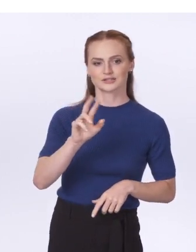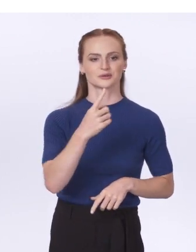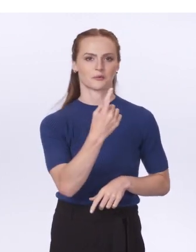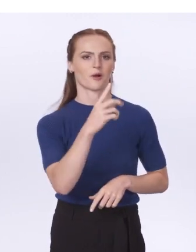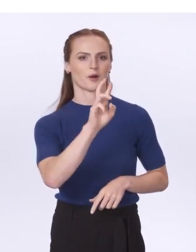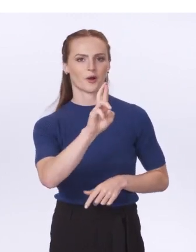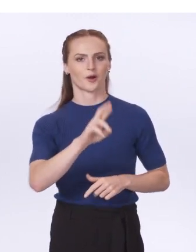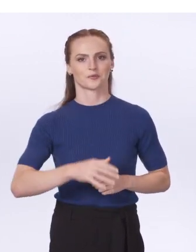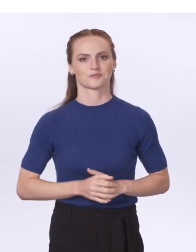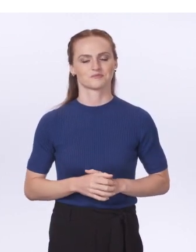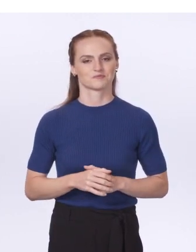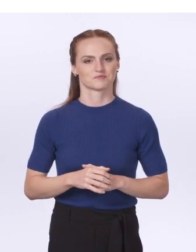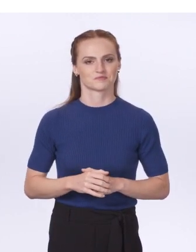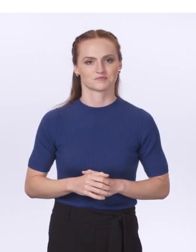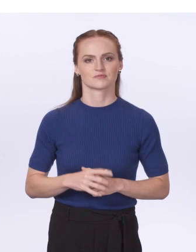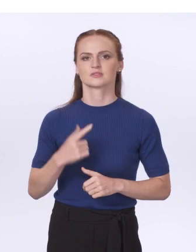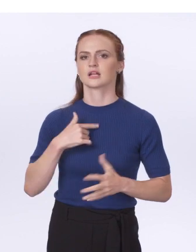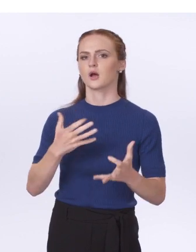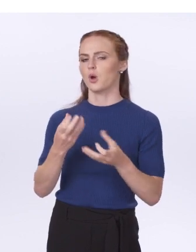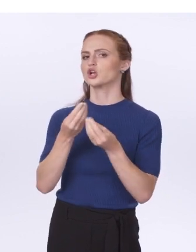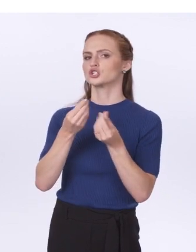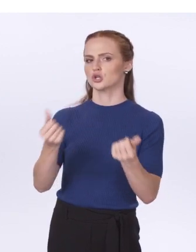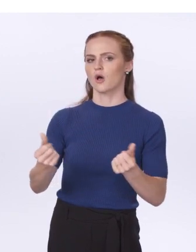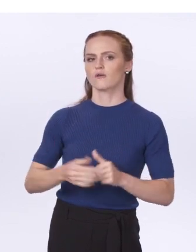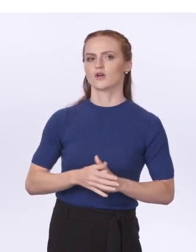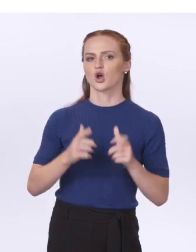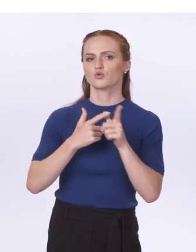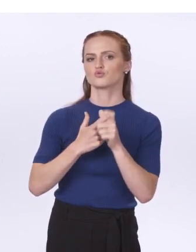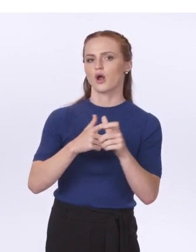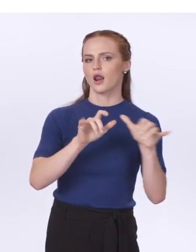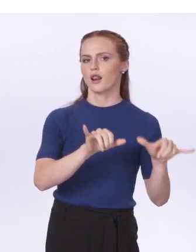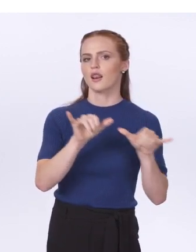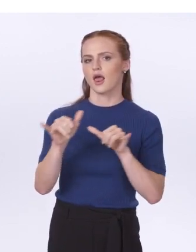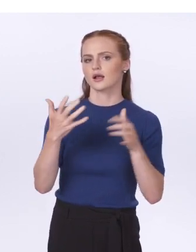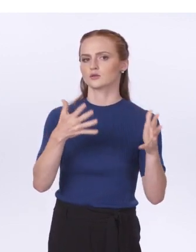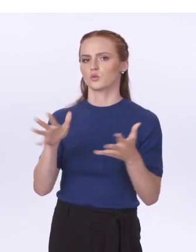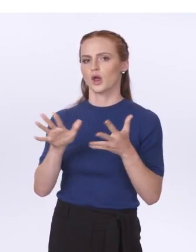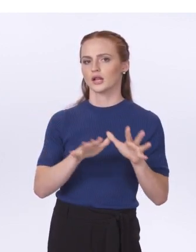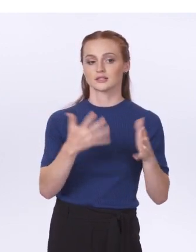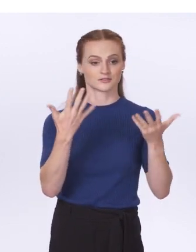I’d like to solve. Run like the wind. - You solved it. Congratulations.